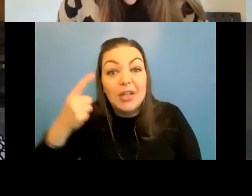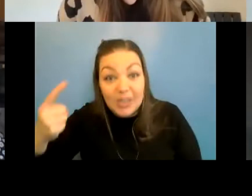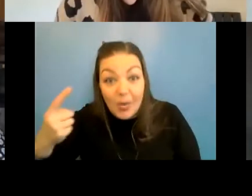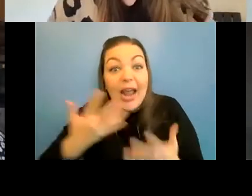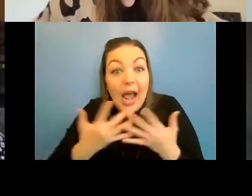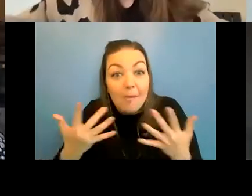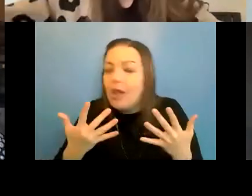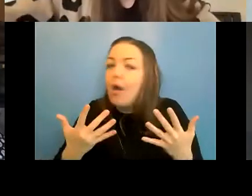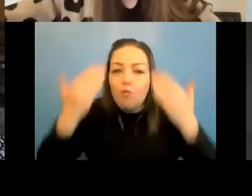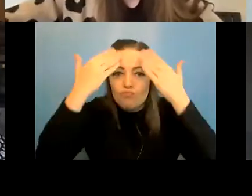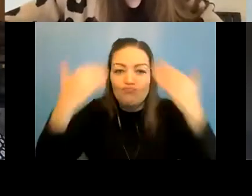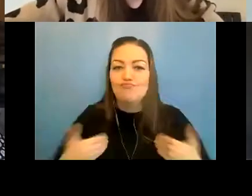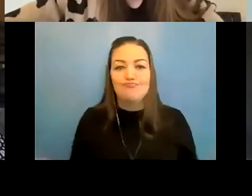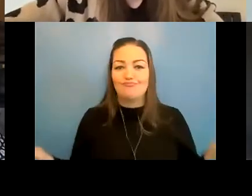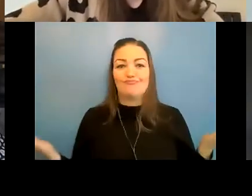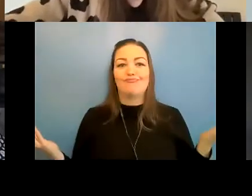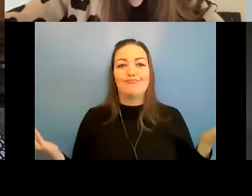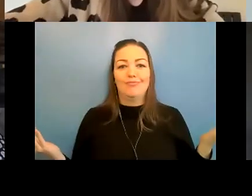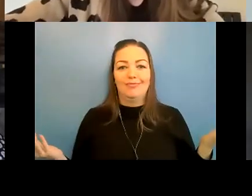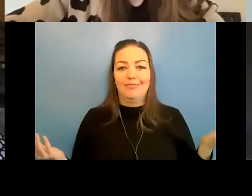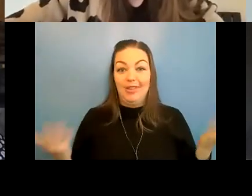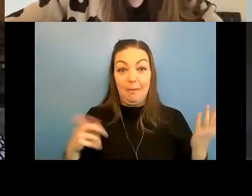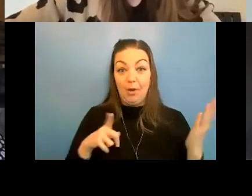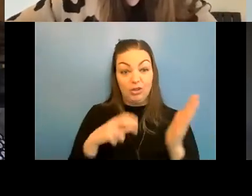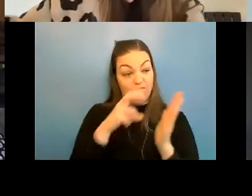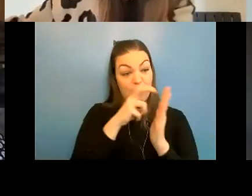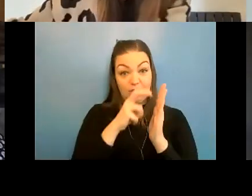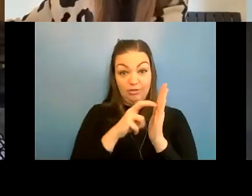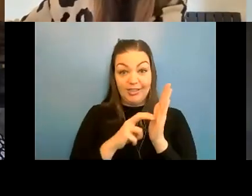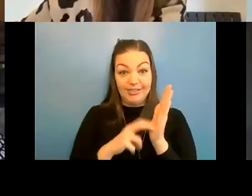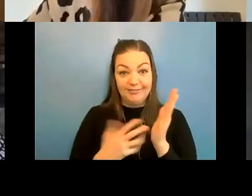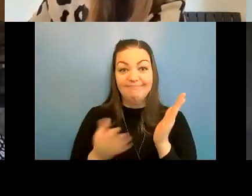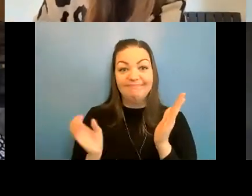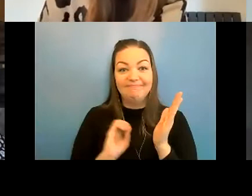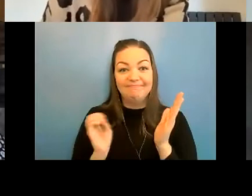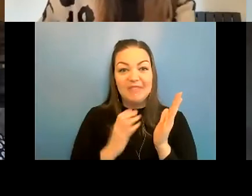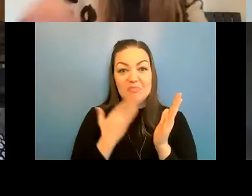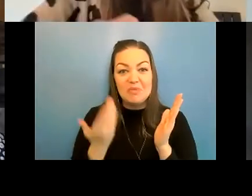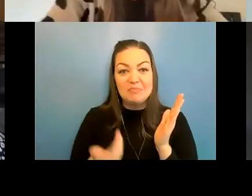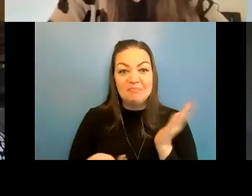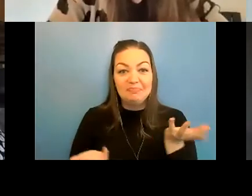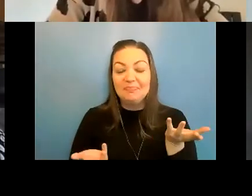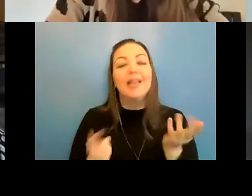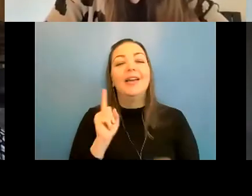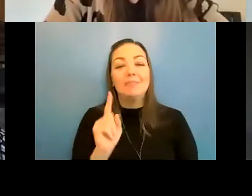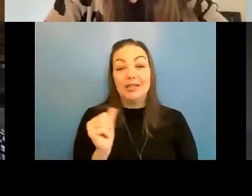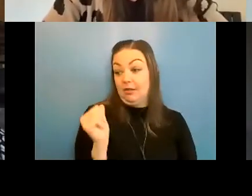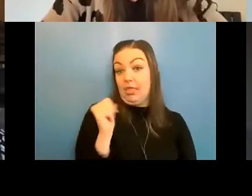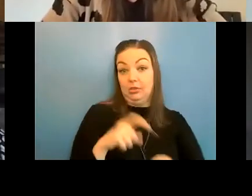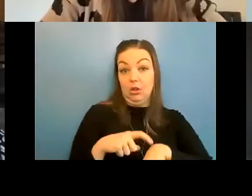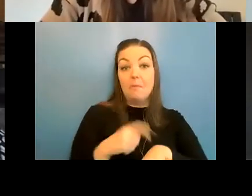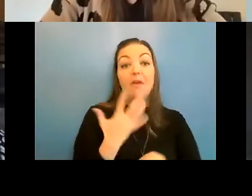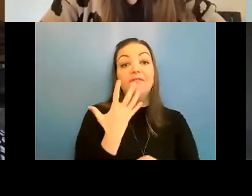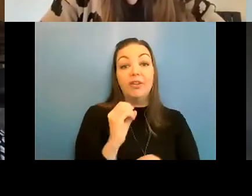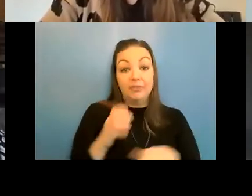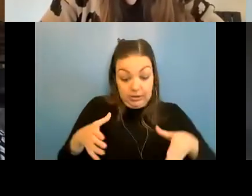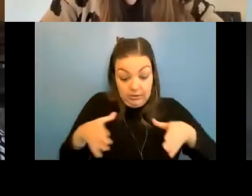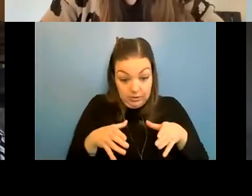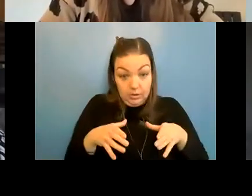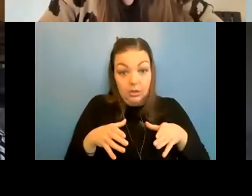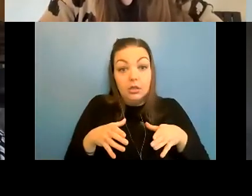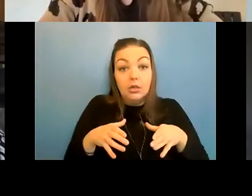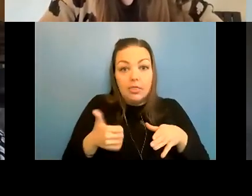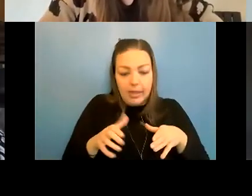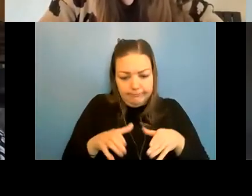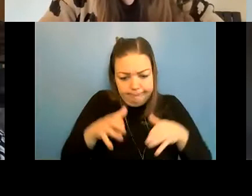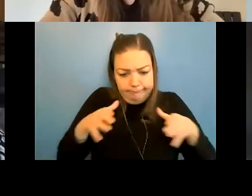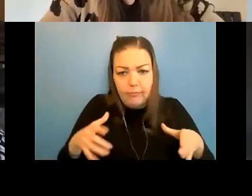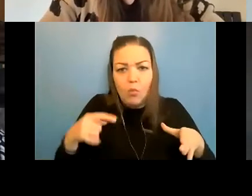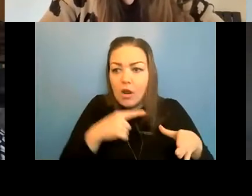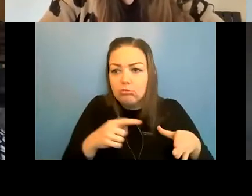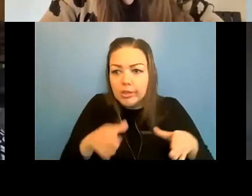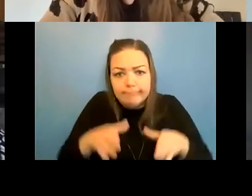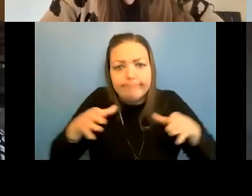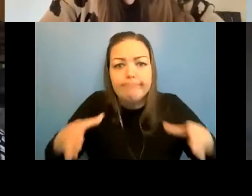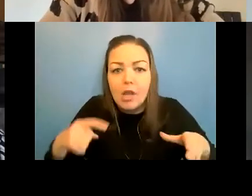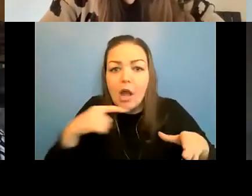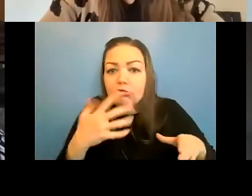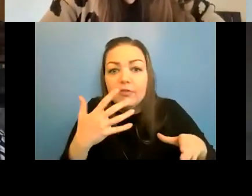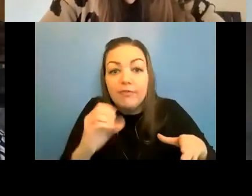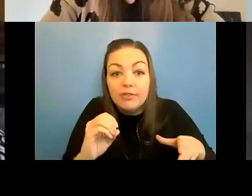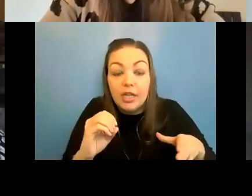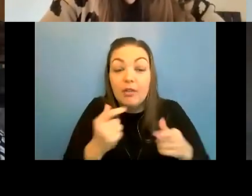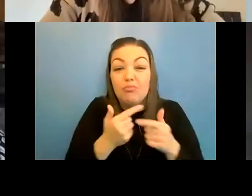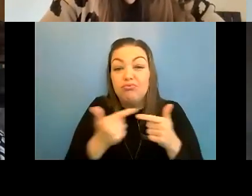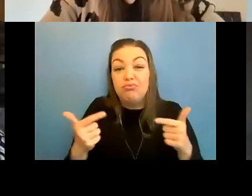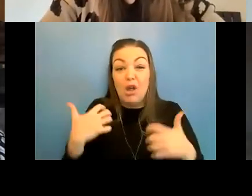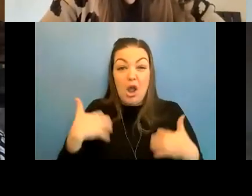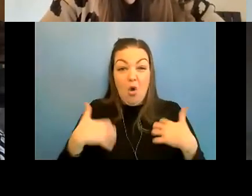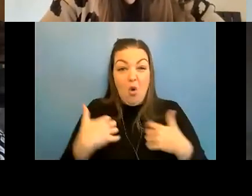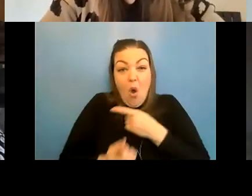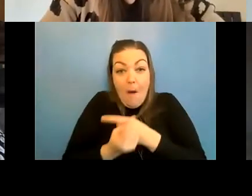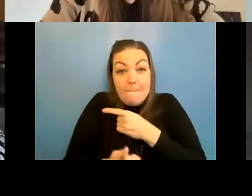In 2018, there were 150. And in 2021, I have no idea how many we're going to have, because there isn't a registration process!